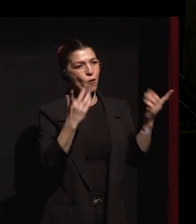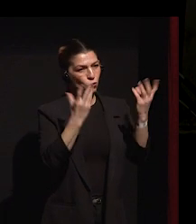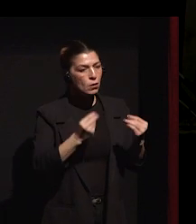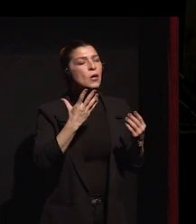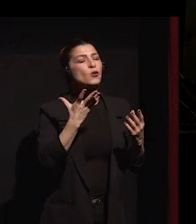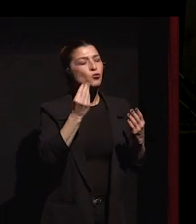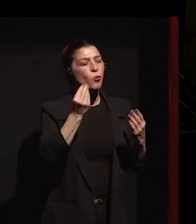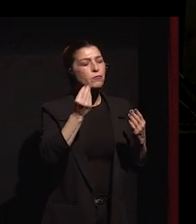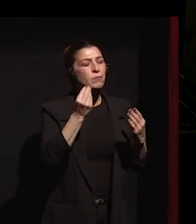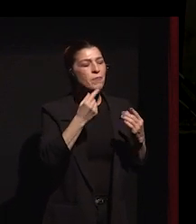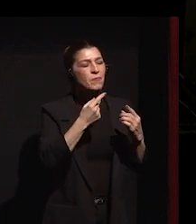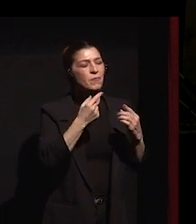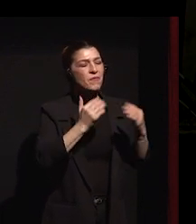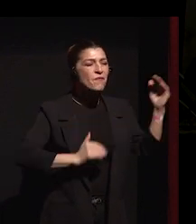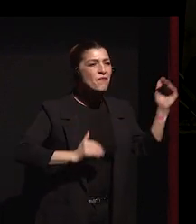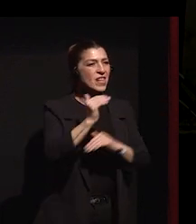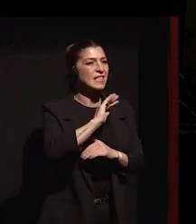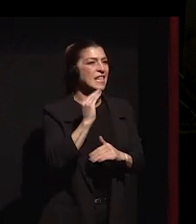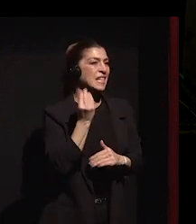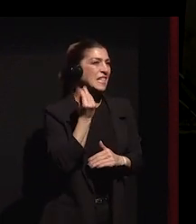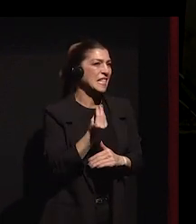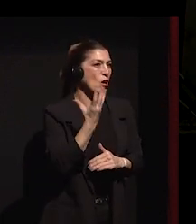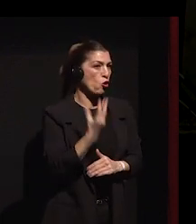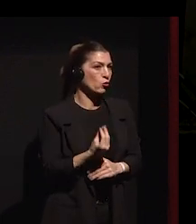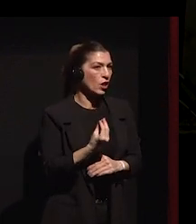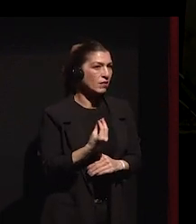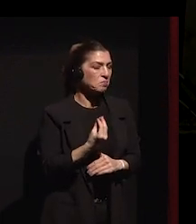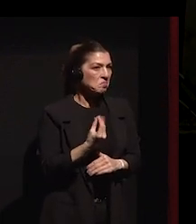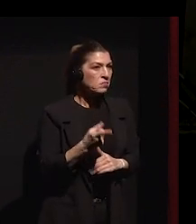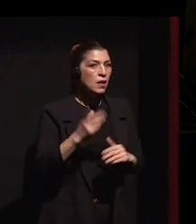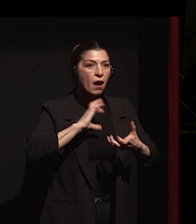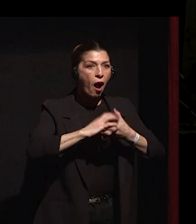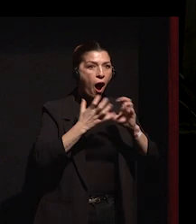because we trudge through the snow to discuss it and then work out what to do.